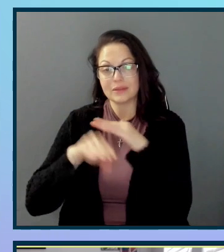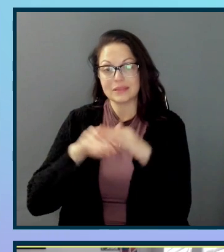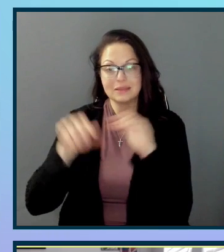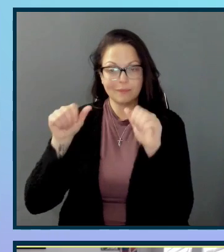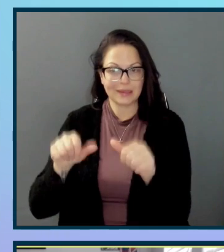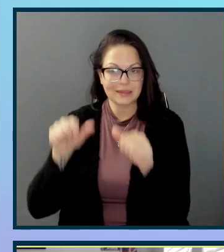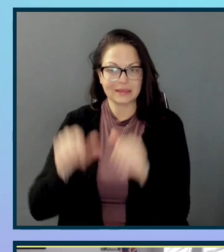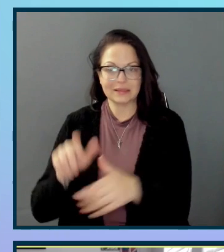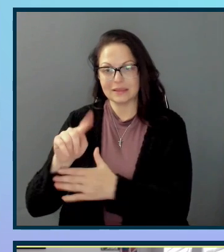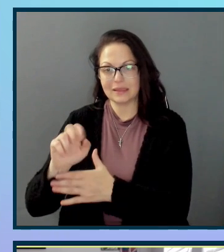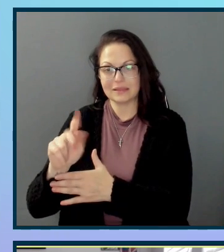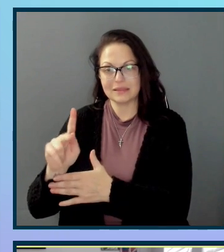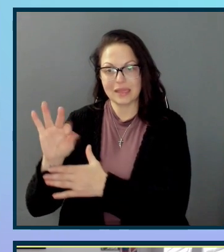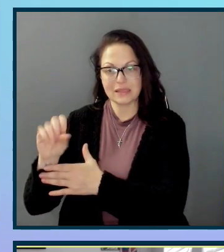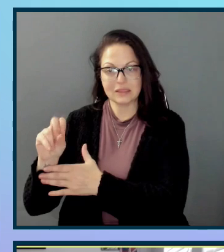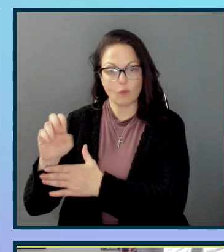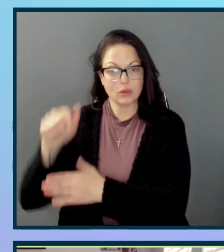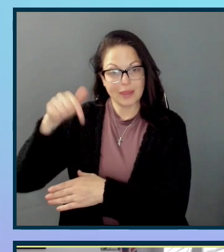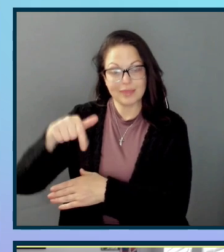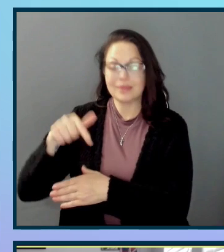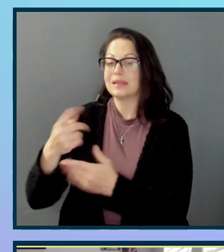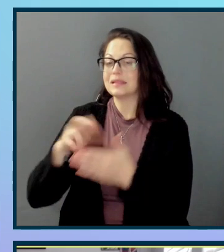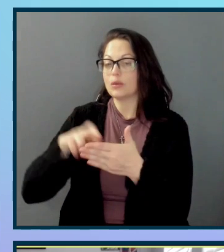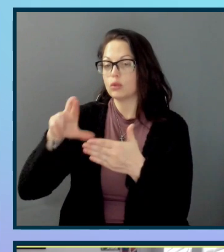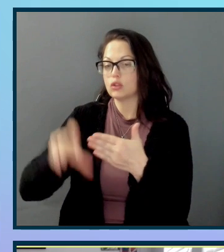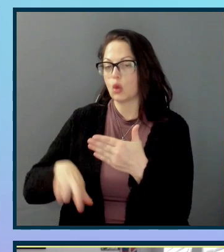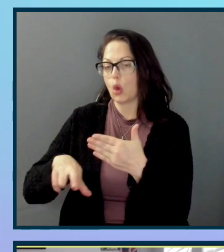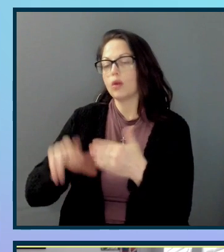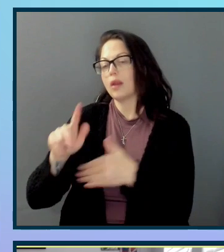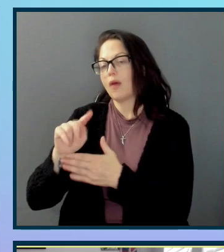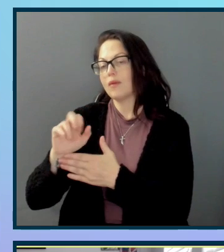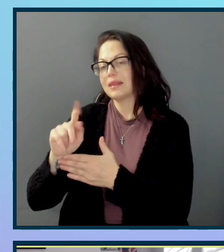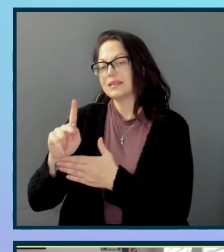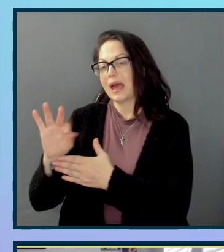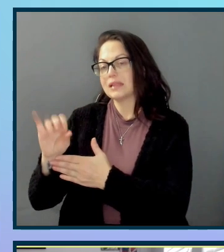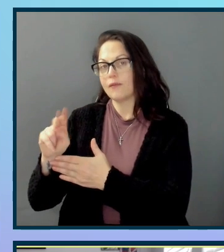and this deck is really the result of the task force's work. So I wanna make sure that that's clear.